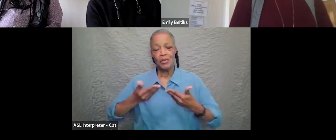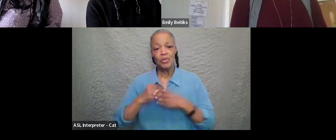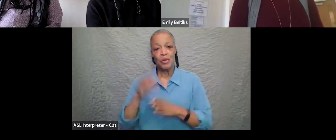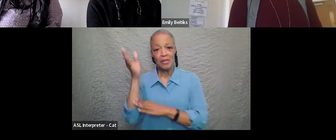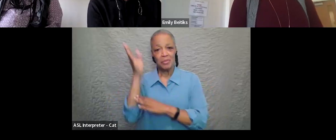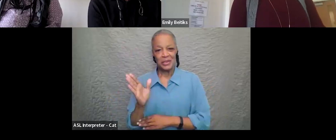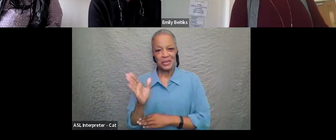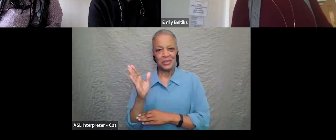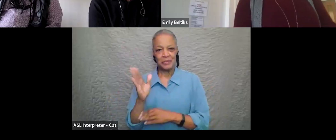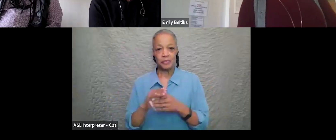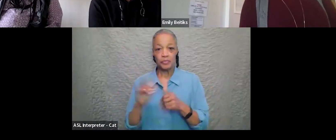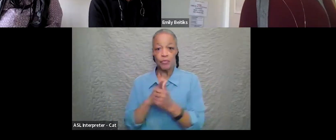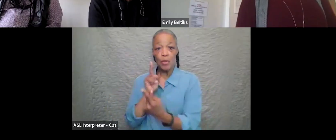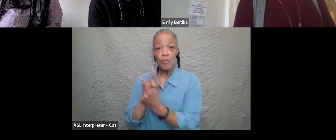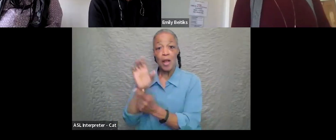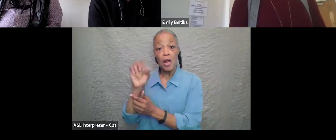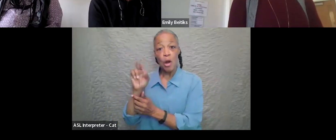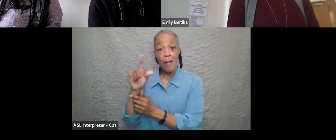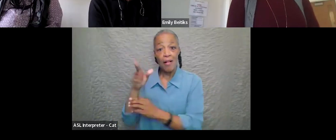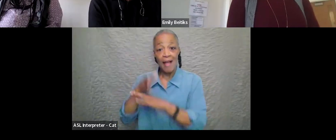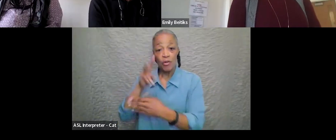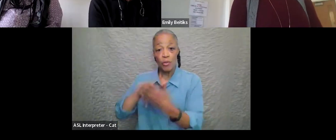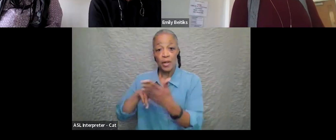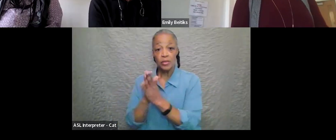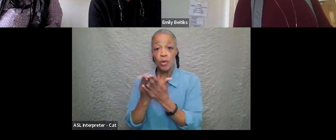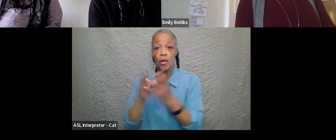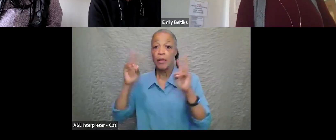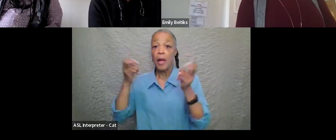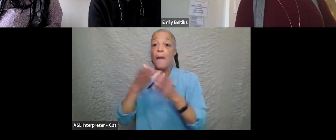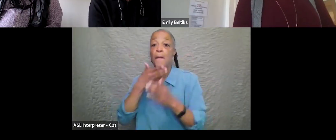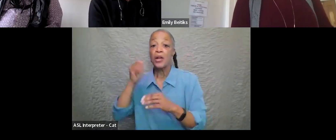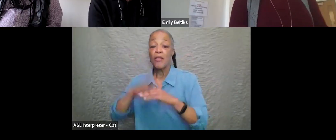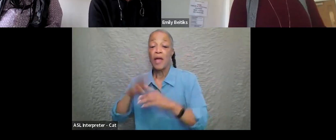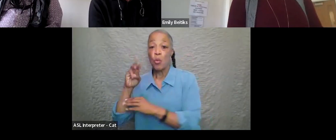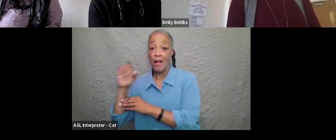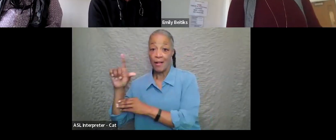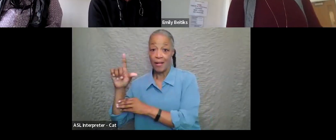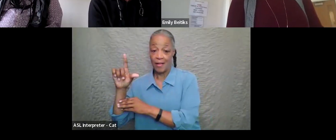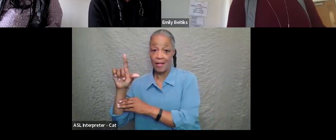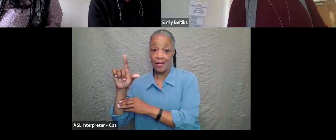I first met Carl after reading his book Better Than Well, which explored the way